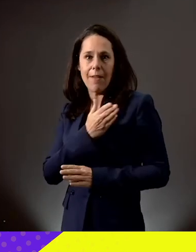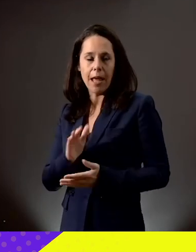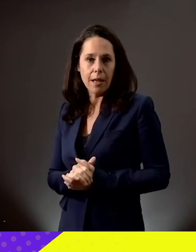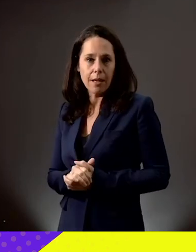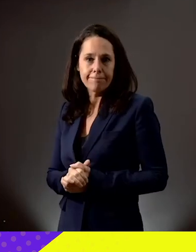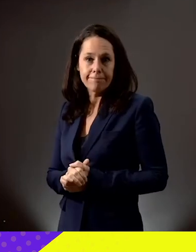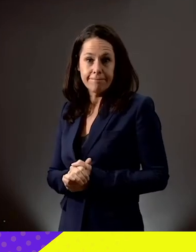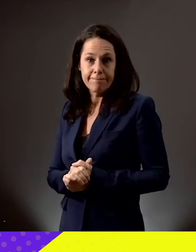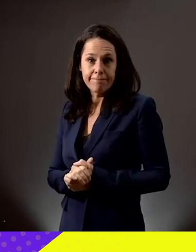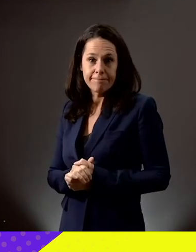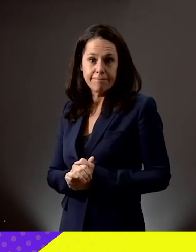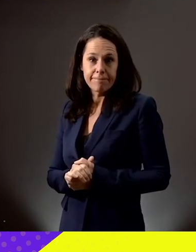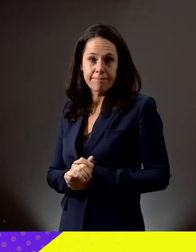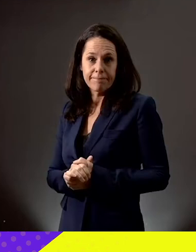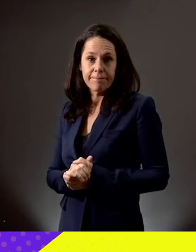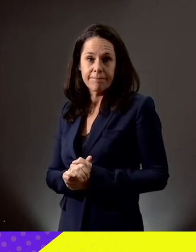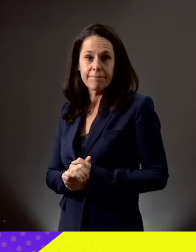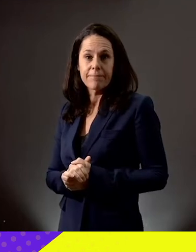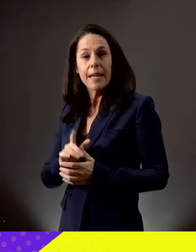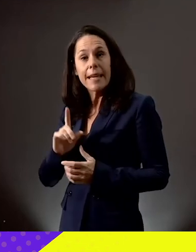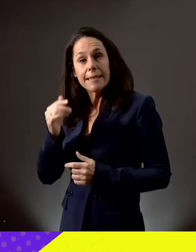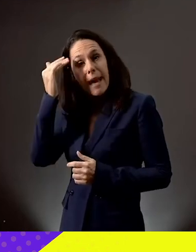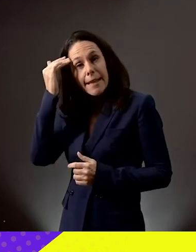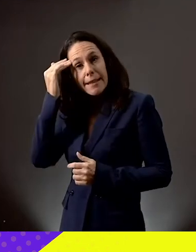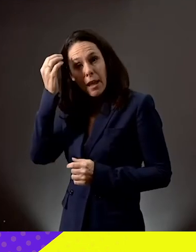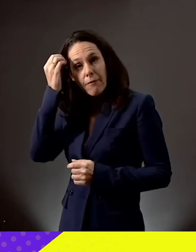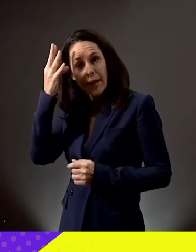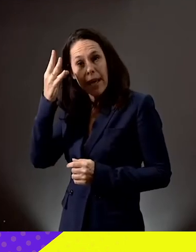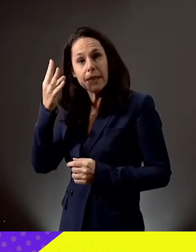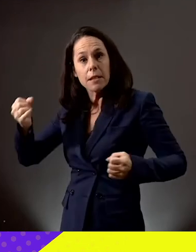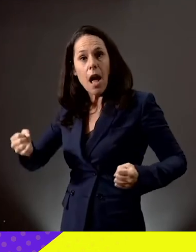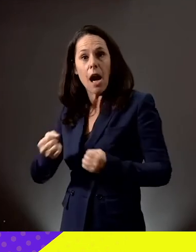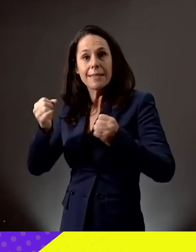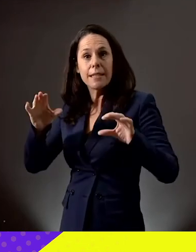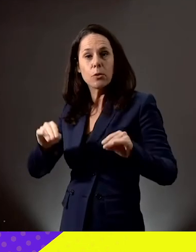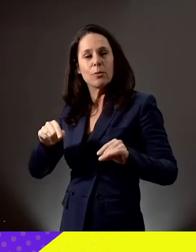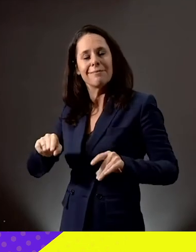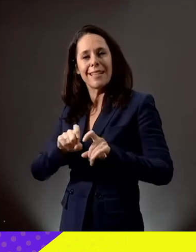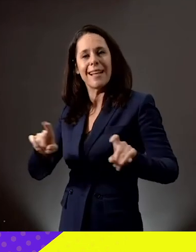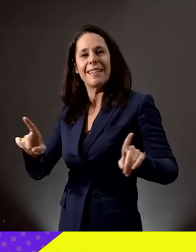Remembering and forgetting is an action. This song is called Forget to Remember.